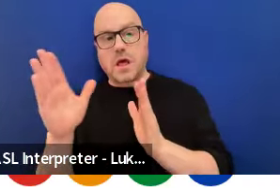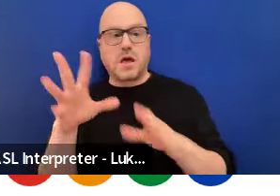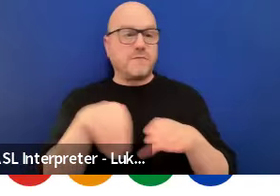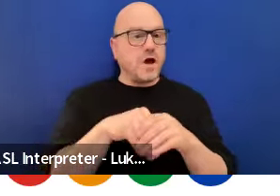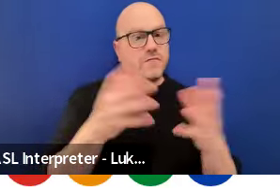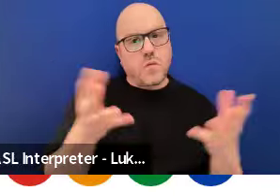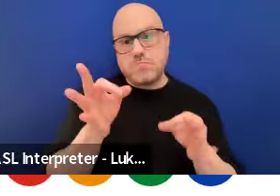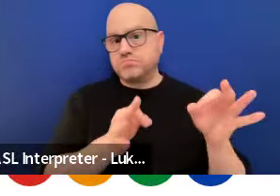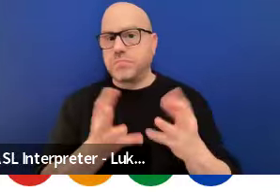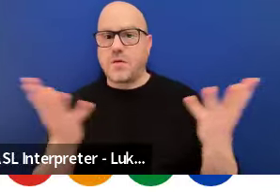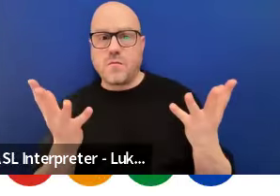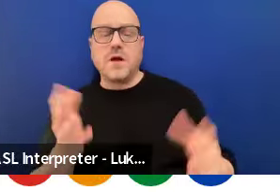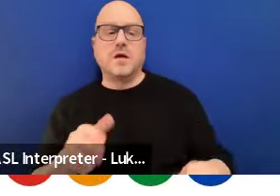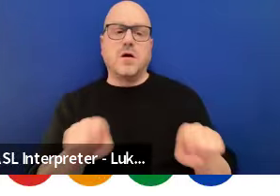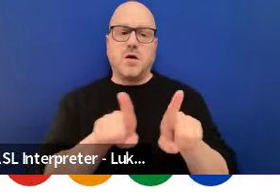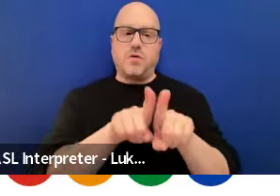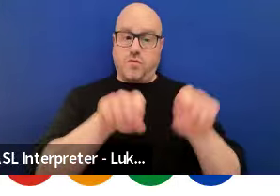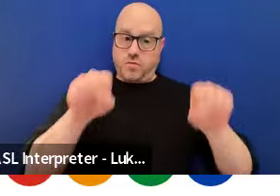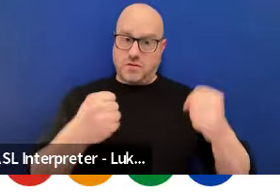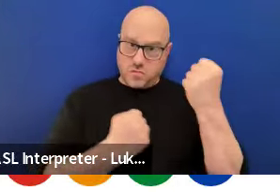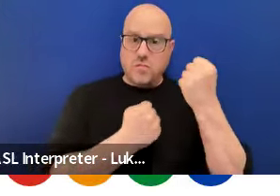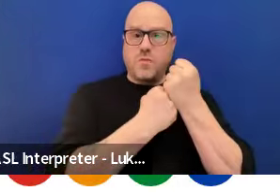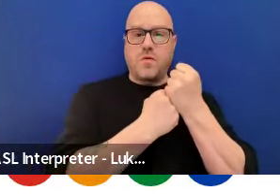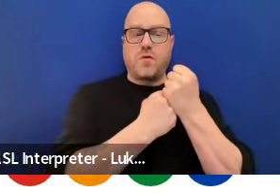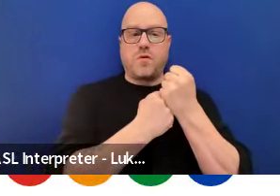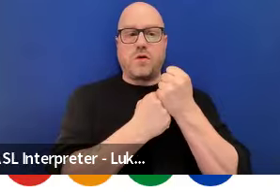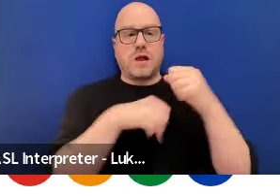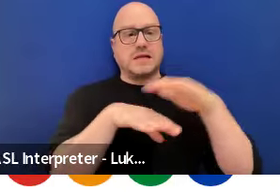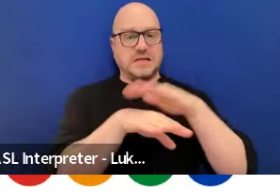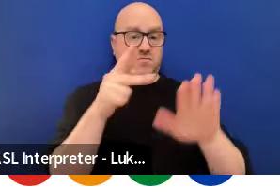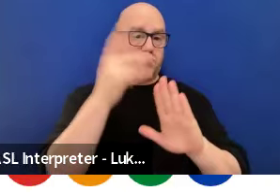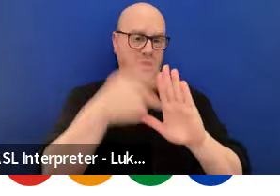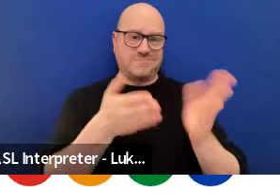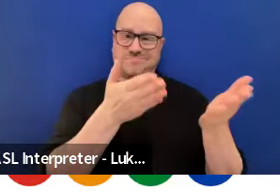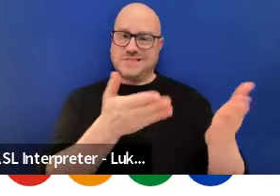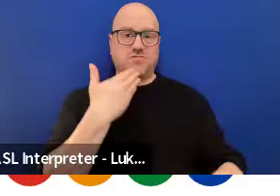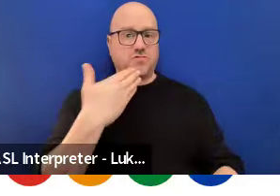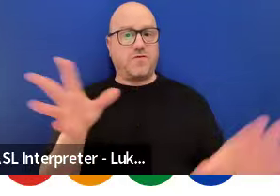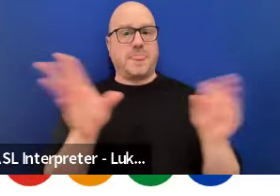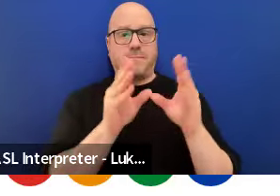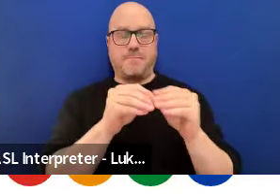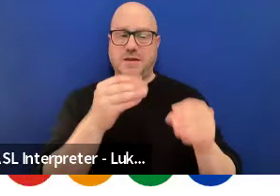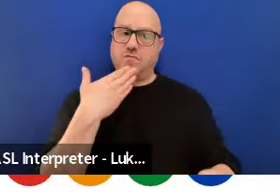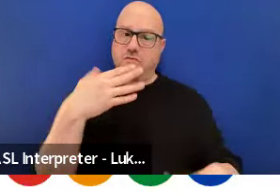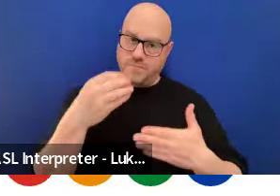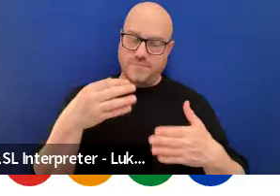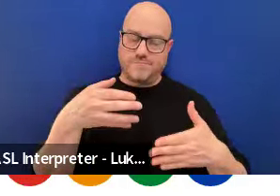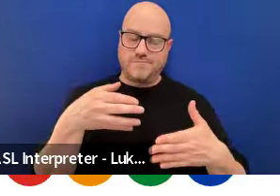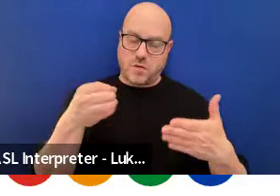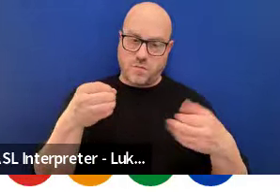IF YOU ARE INTERESTED IN LEARNING MORE ABOUT THE PLAN AND WHAT IS IN IT AND VOICING YOUR SUPPORT FOR ACCESSIBILITY